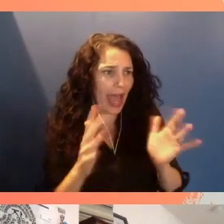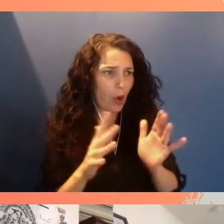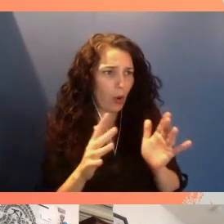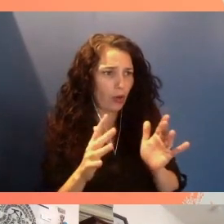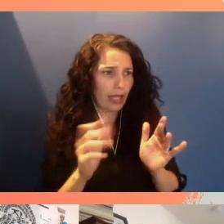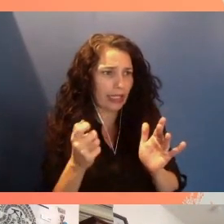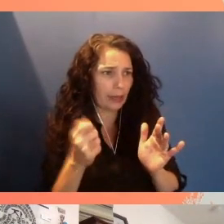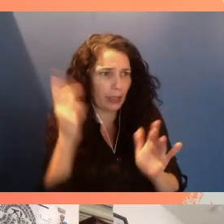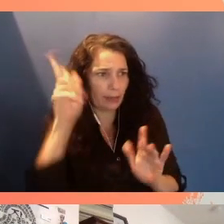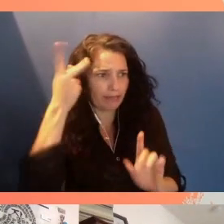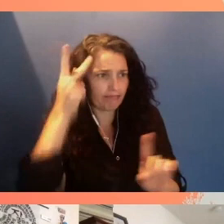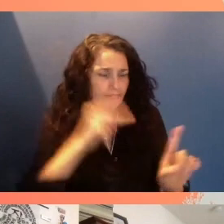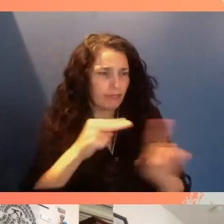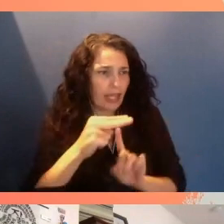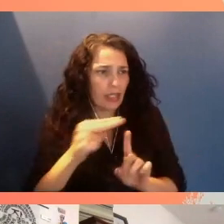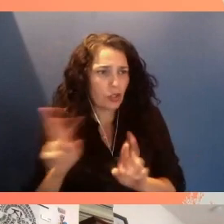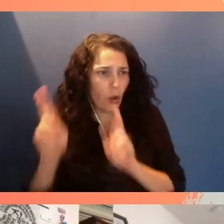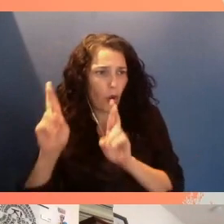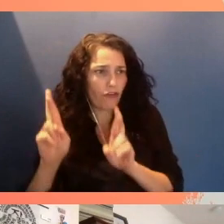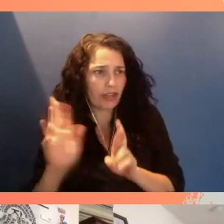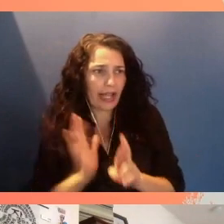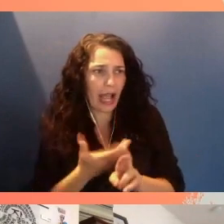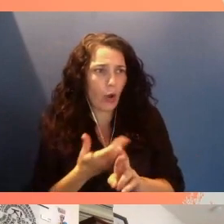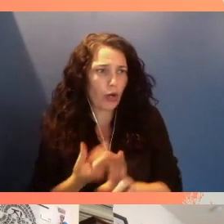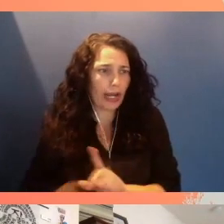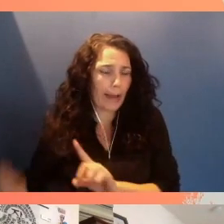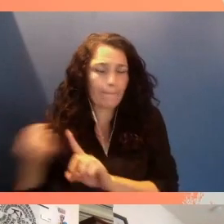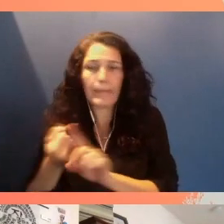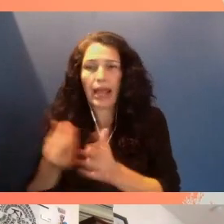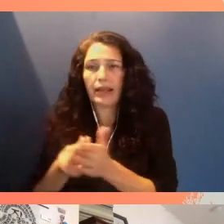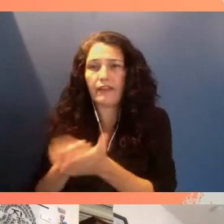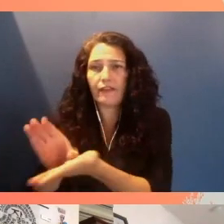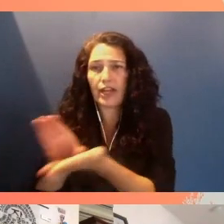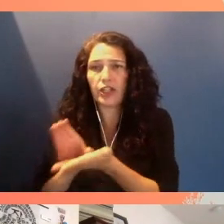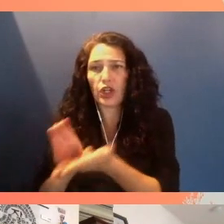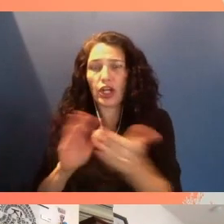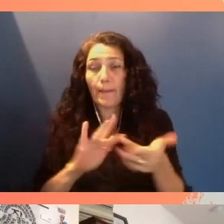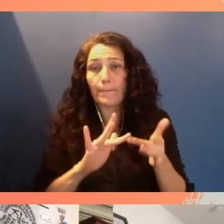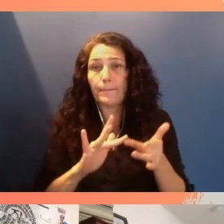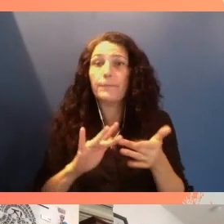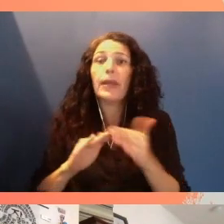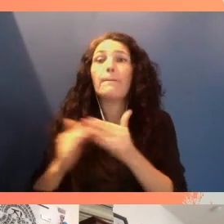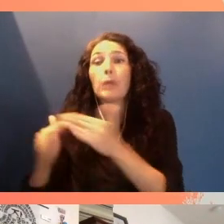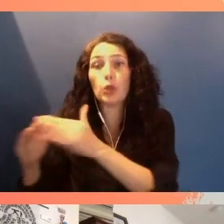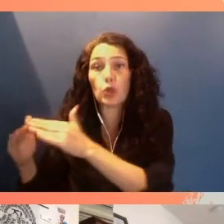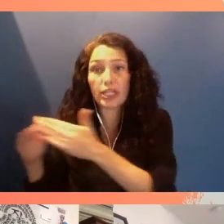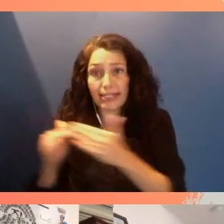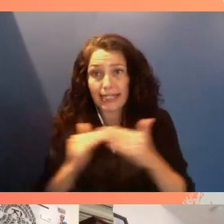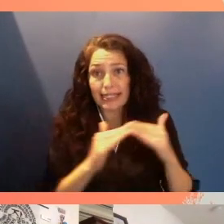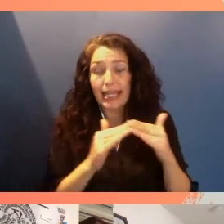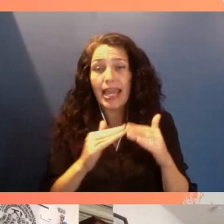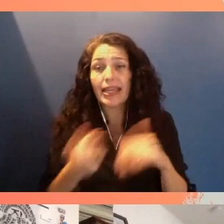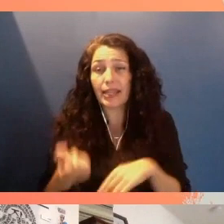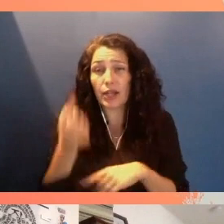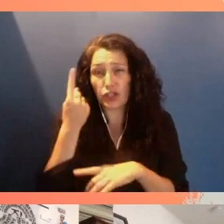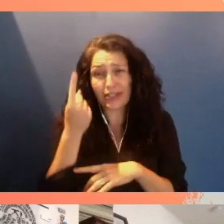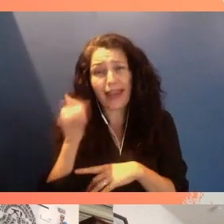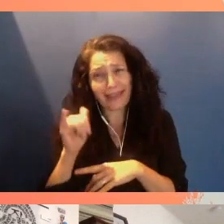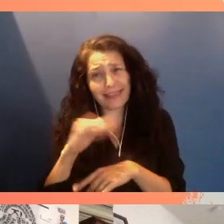our impact funder communities, can also to find some courage to understand that this work is critical and vital